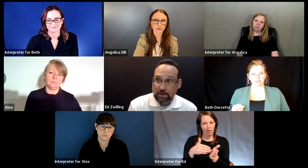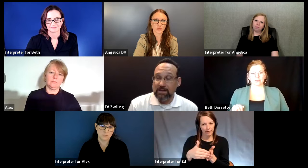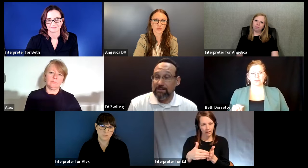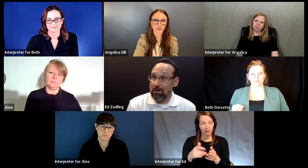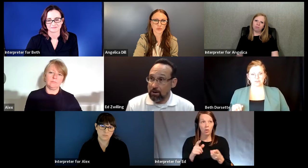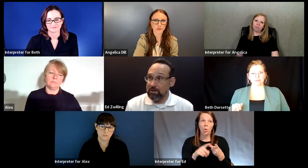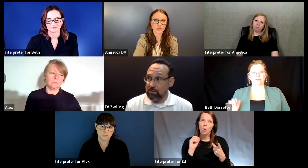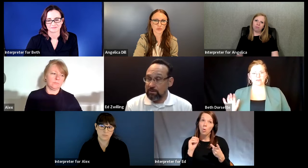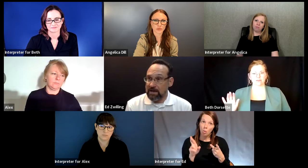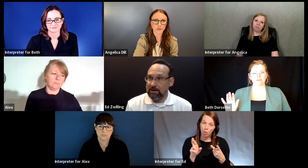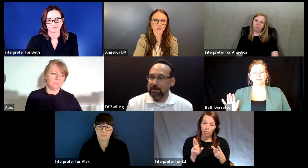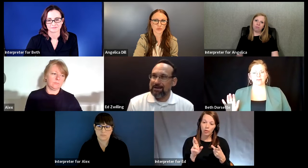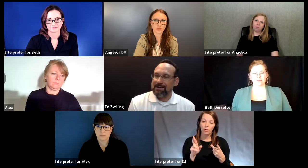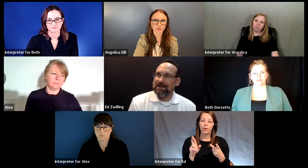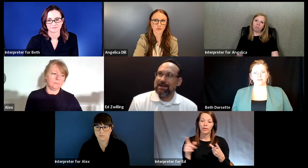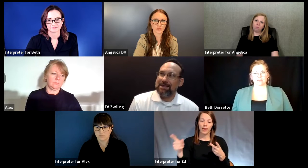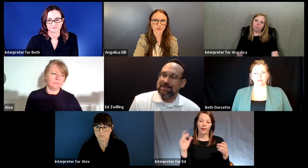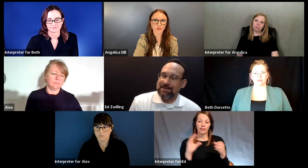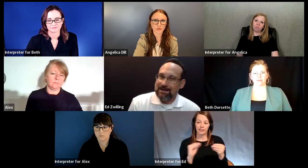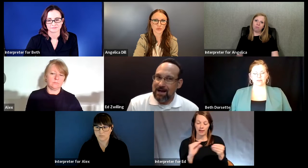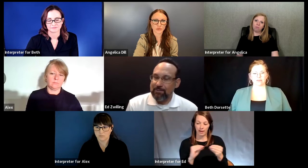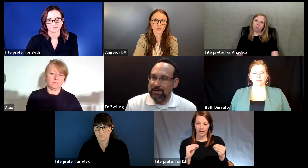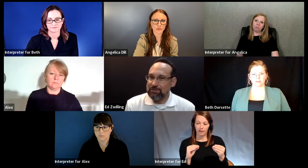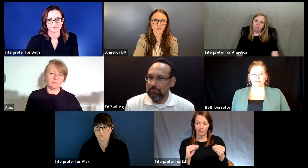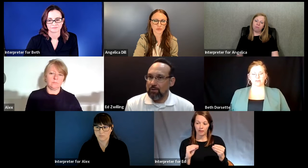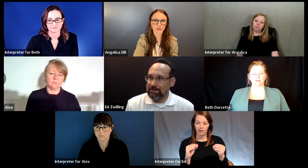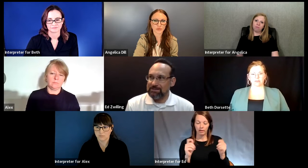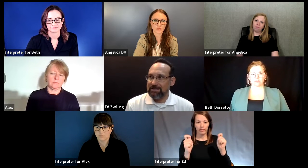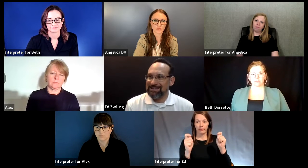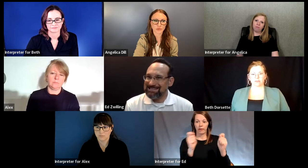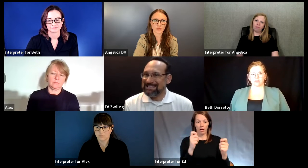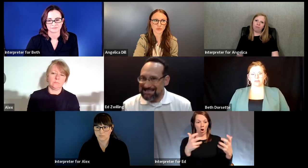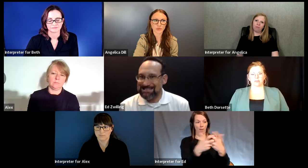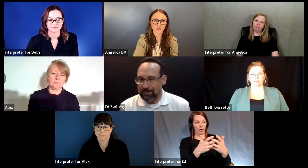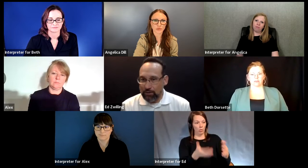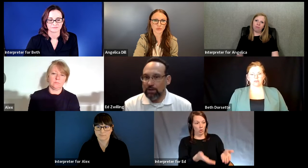Or they argue that the accommodation requested isn't necessary.